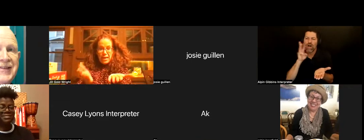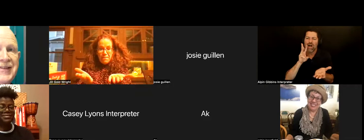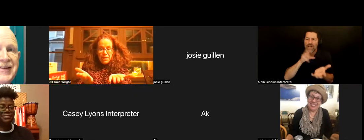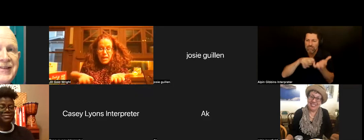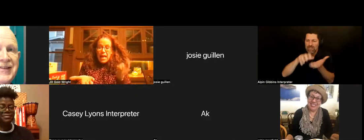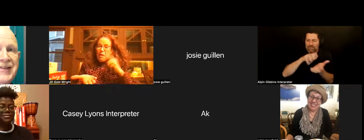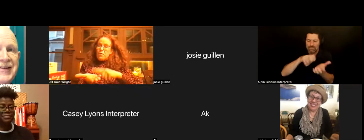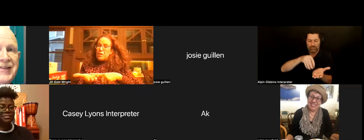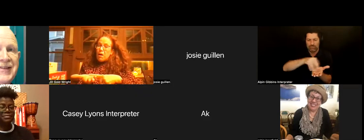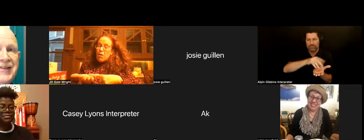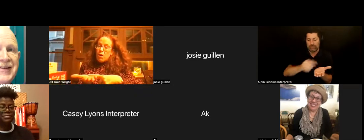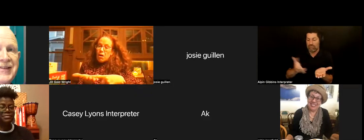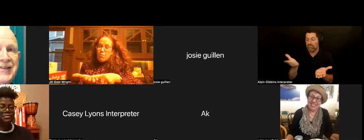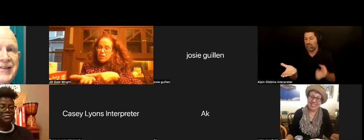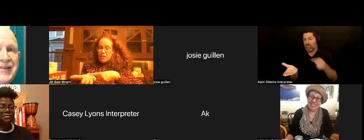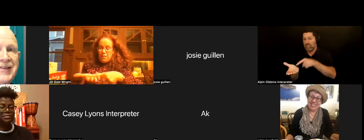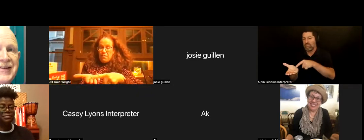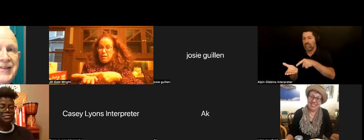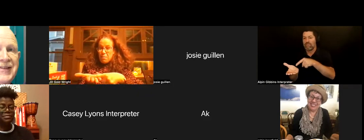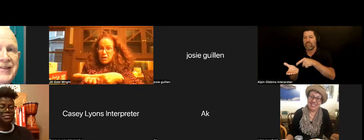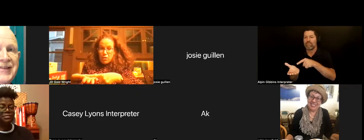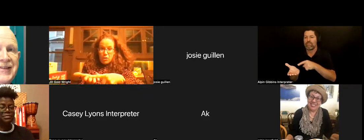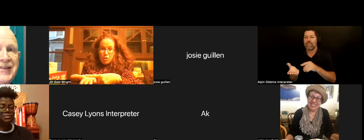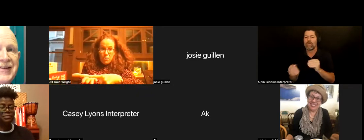and put them a whole, which is the very bitter herb.